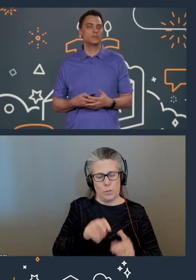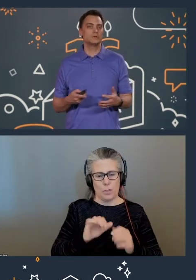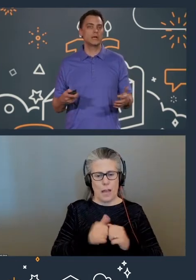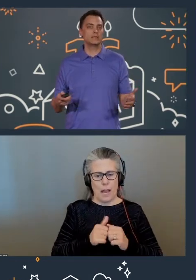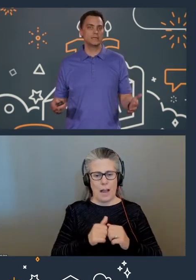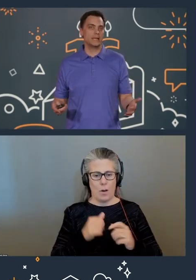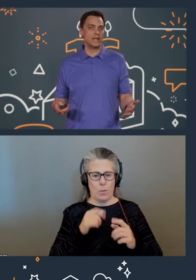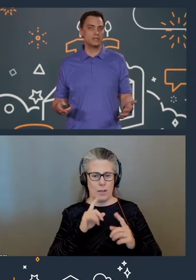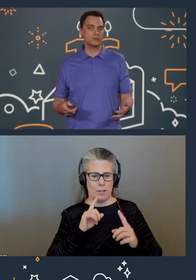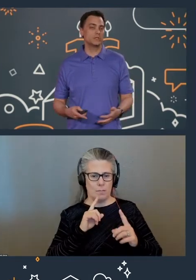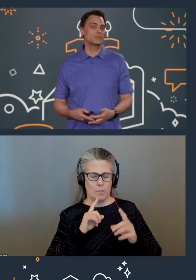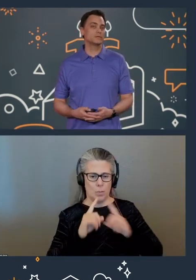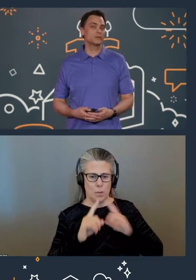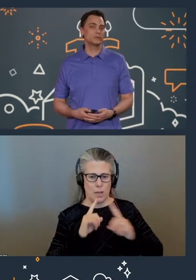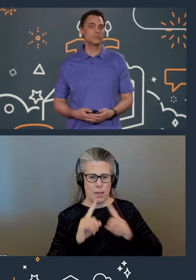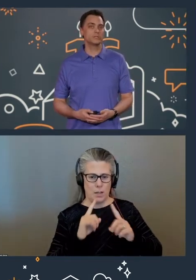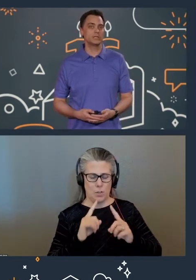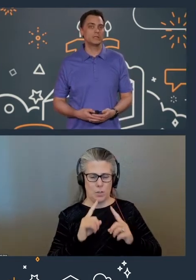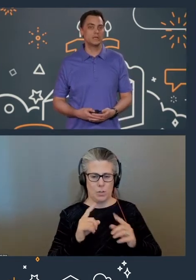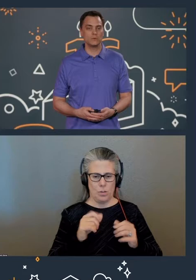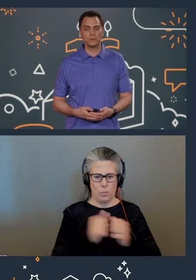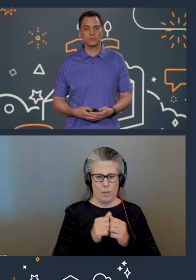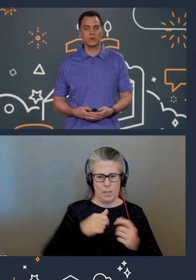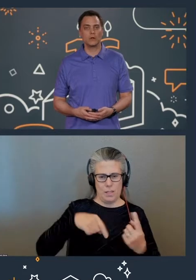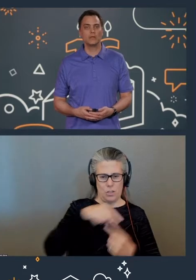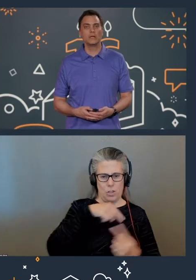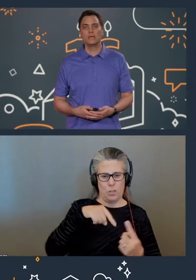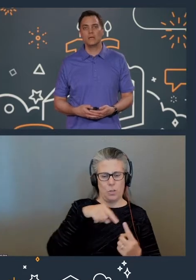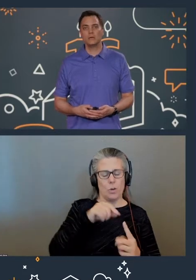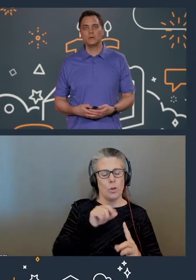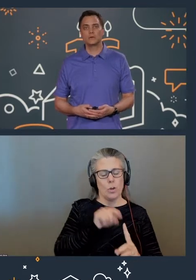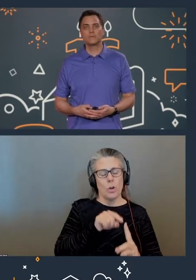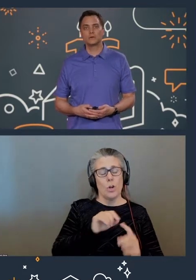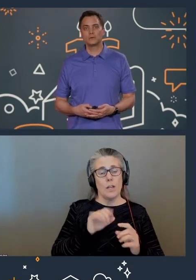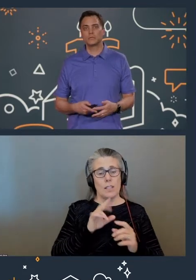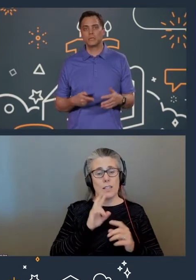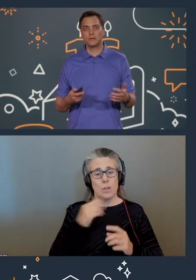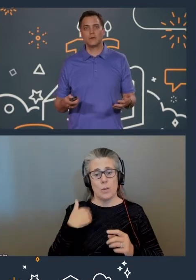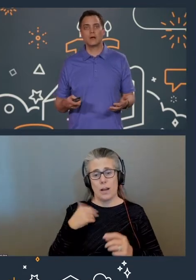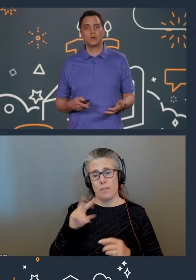is utilizing an agent, which is a virtual machine that you install in your virtual machine environment.